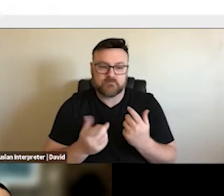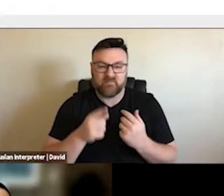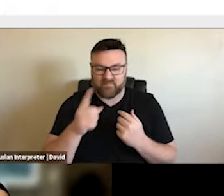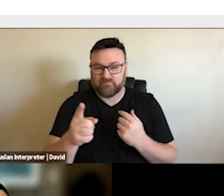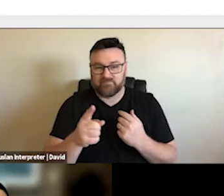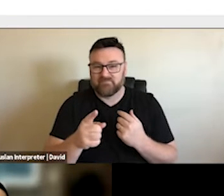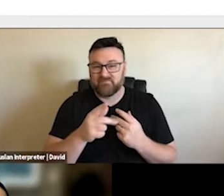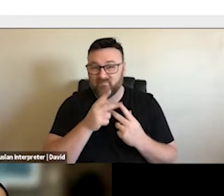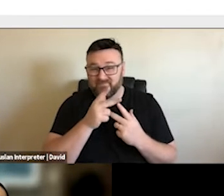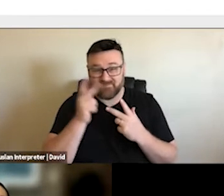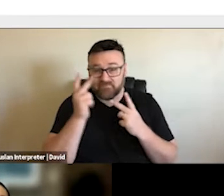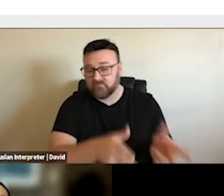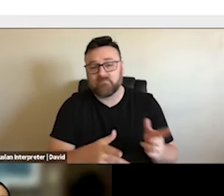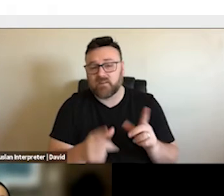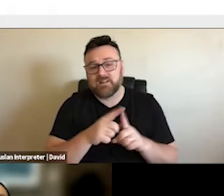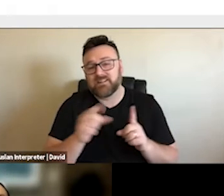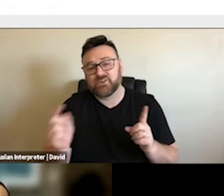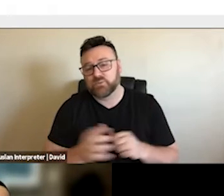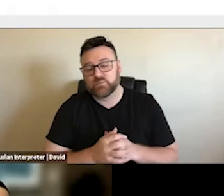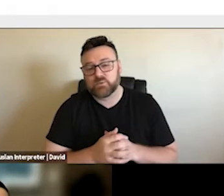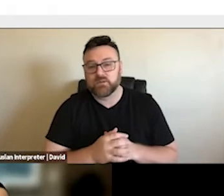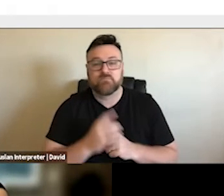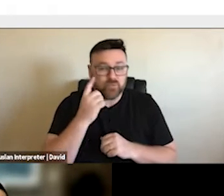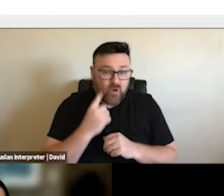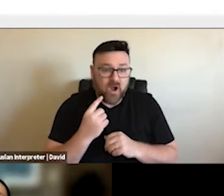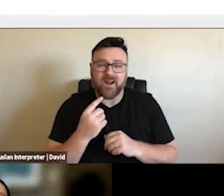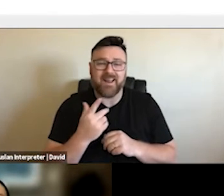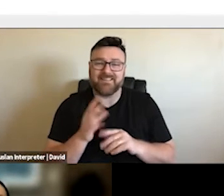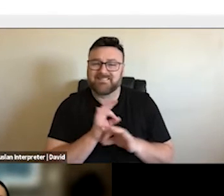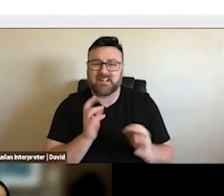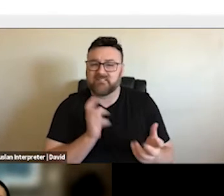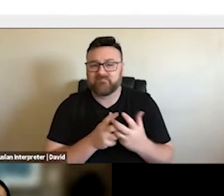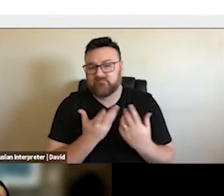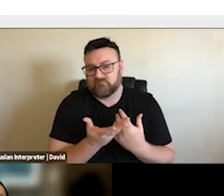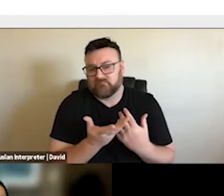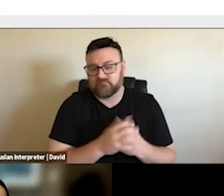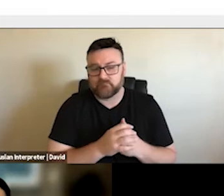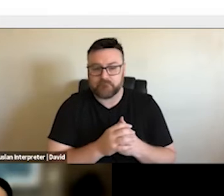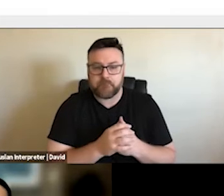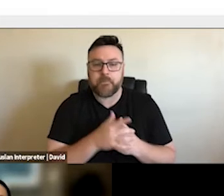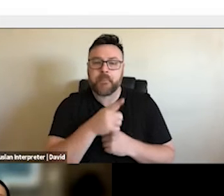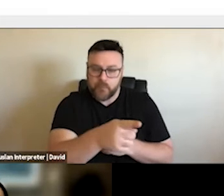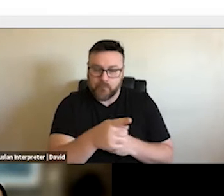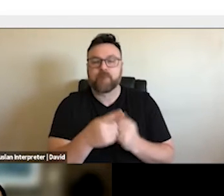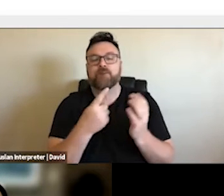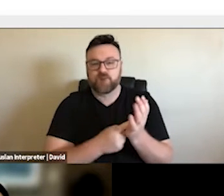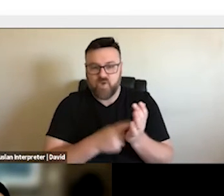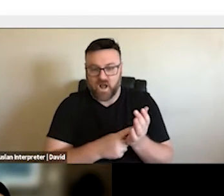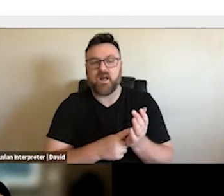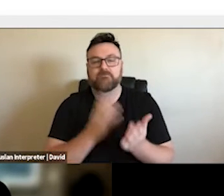They tried digital experiences and it doesn't work for them. And so they prefer it to wherever possible go to things in person.